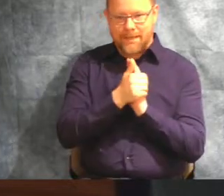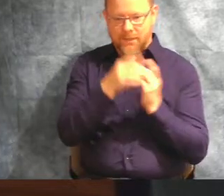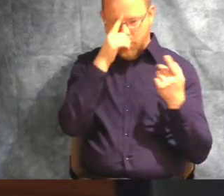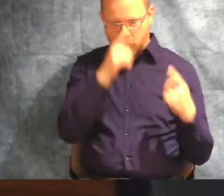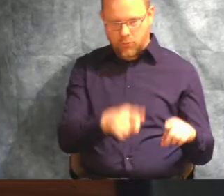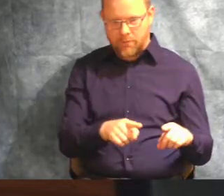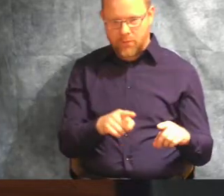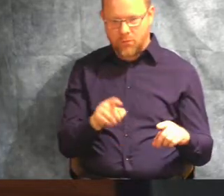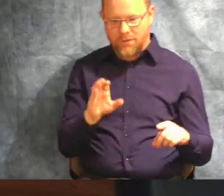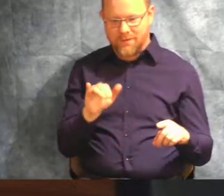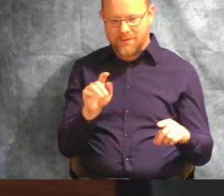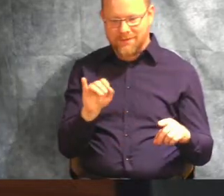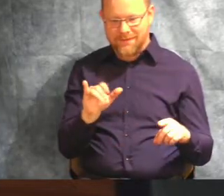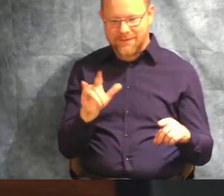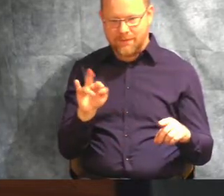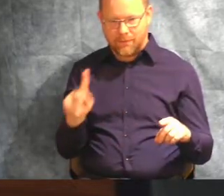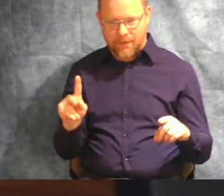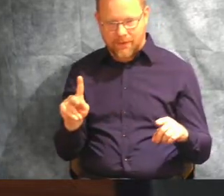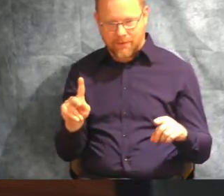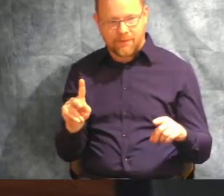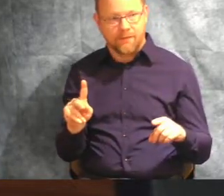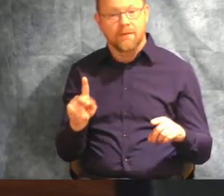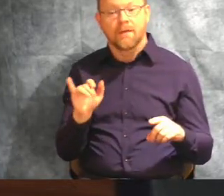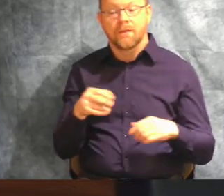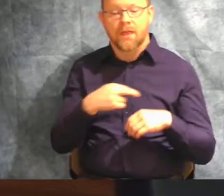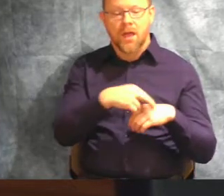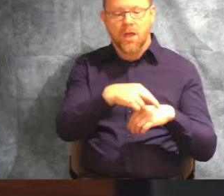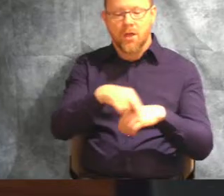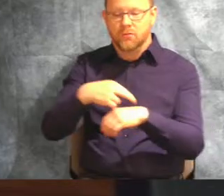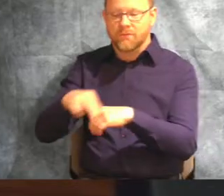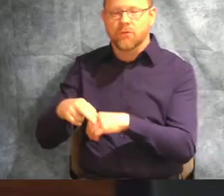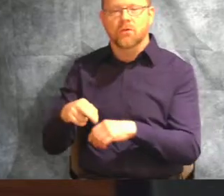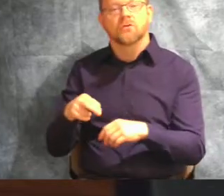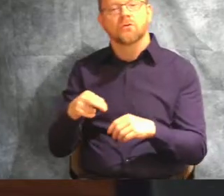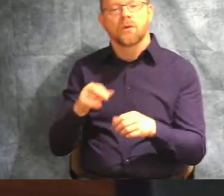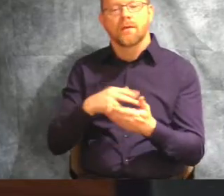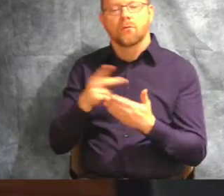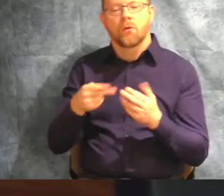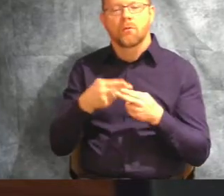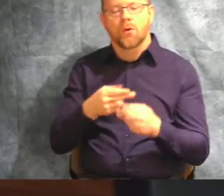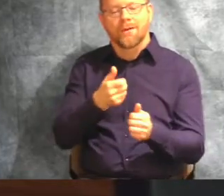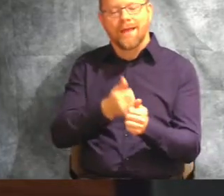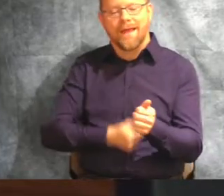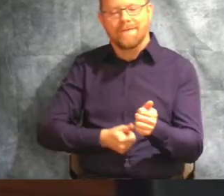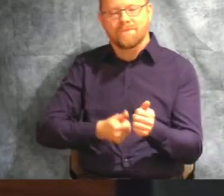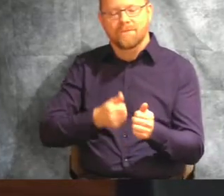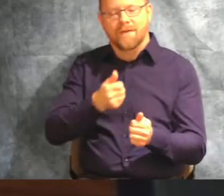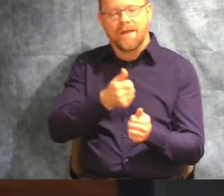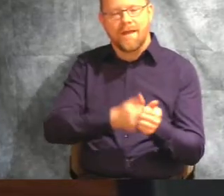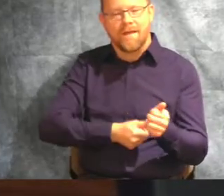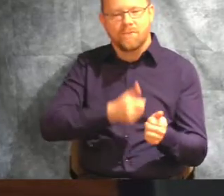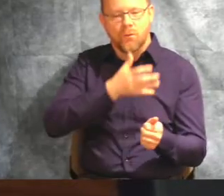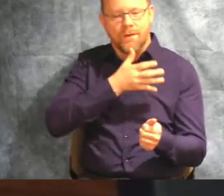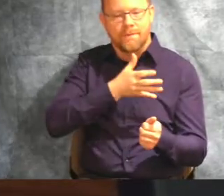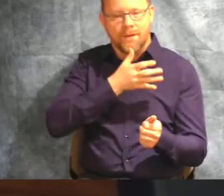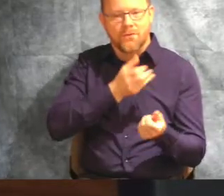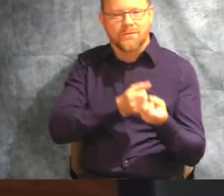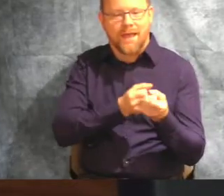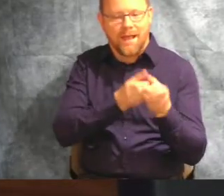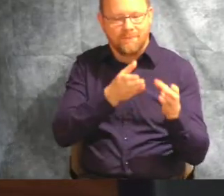with CityLink for referrals to every mother's advocate program. And item 12 Commissioners